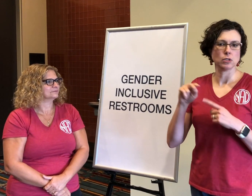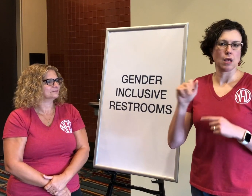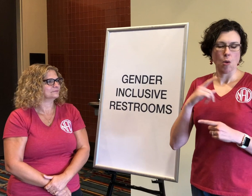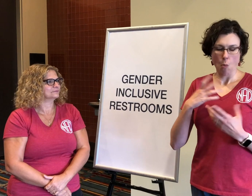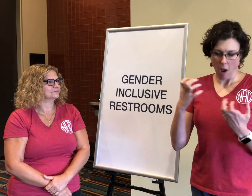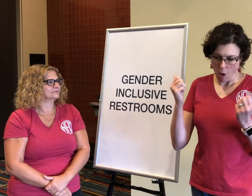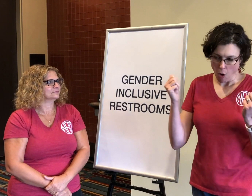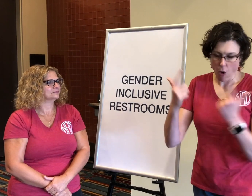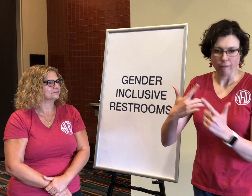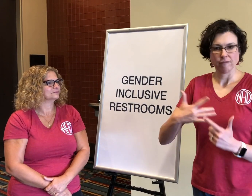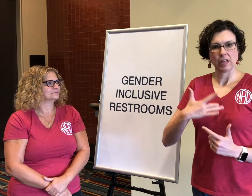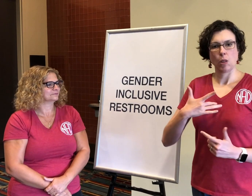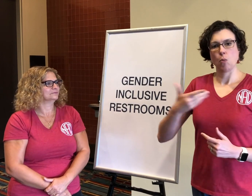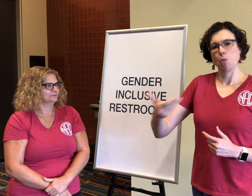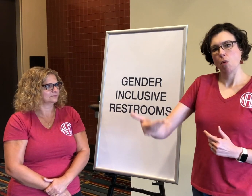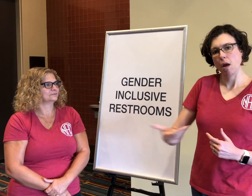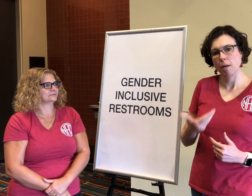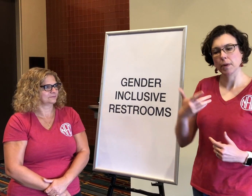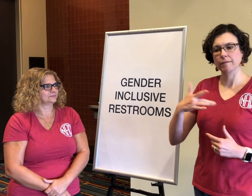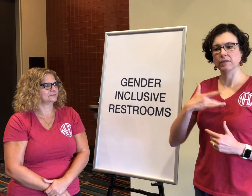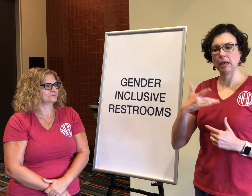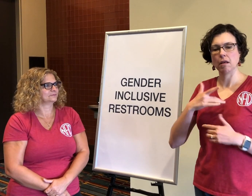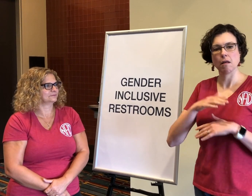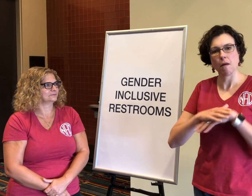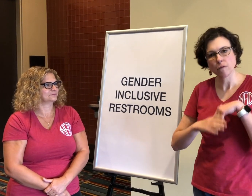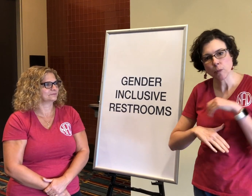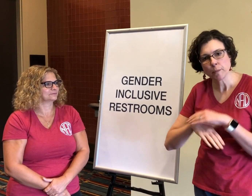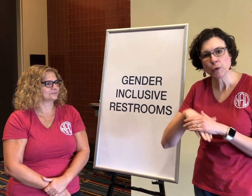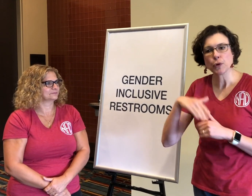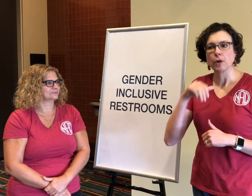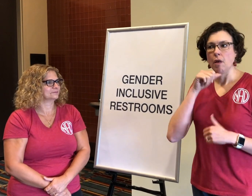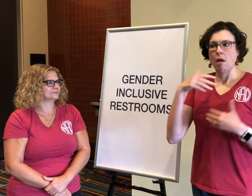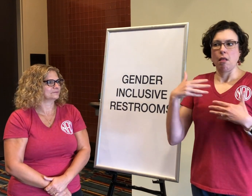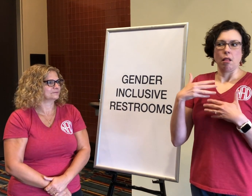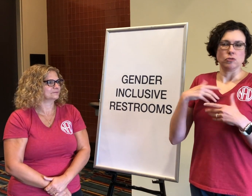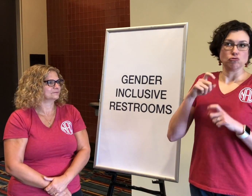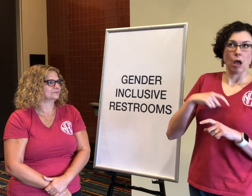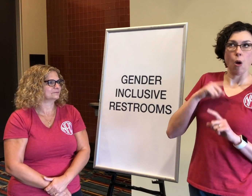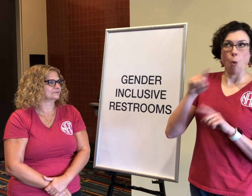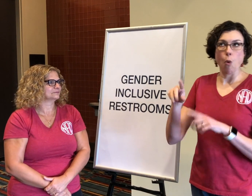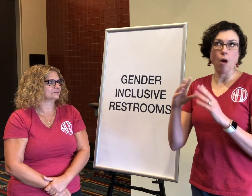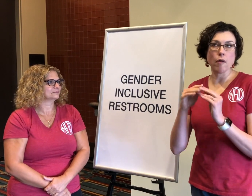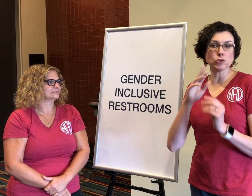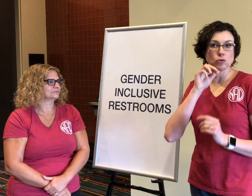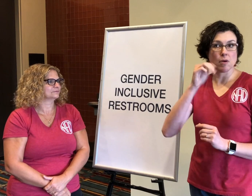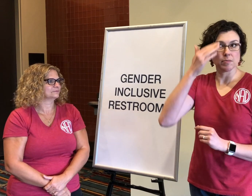We want them all to feel comfortable, we don’t want them to feel unwelcome or afraid to go to the conference because